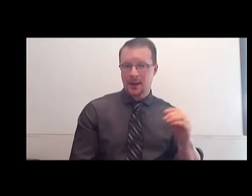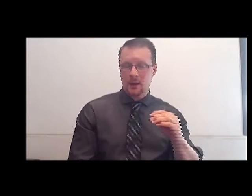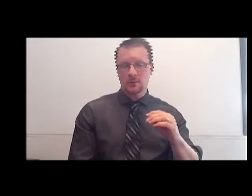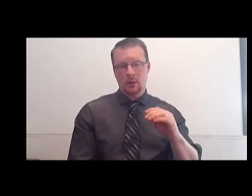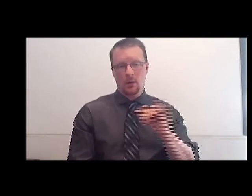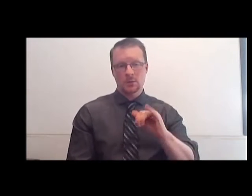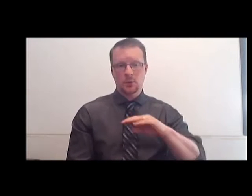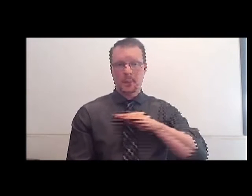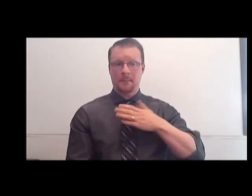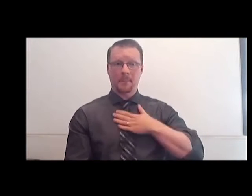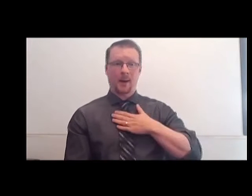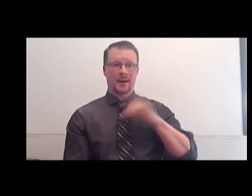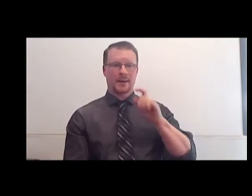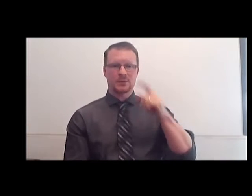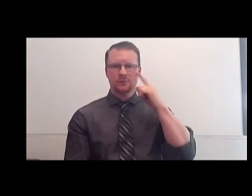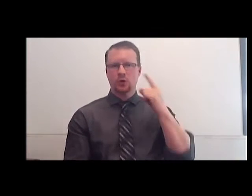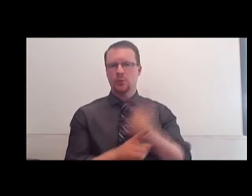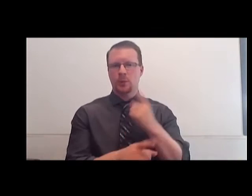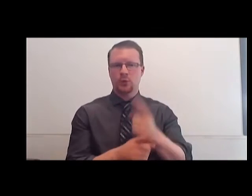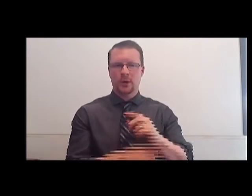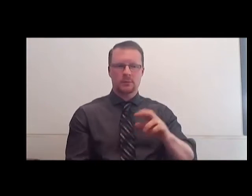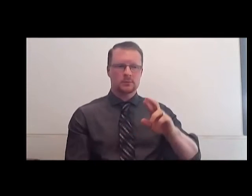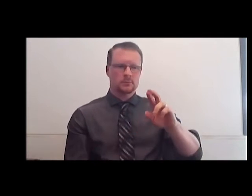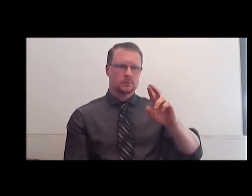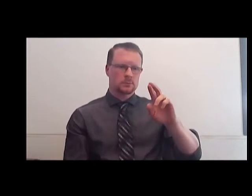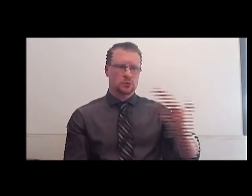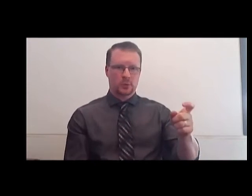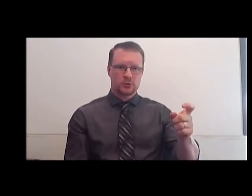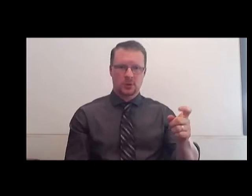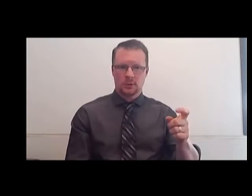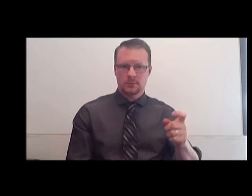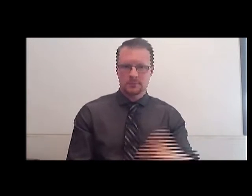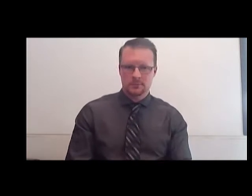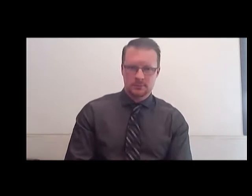to write something in English that she would clearly understand.